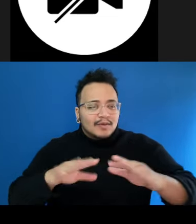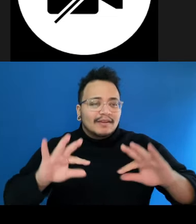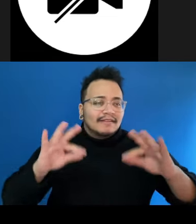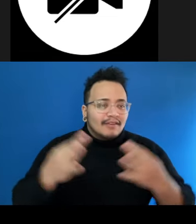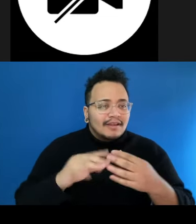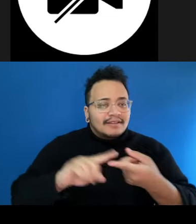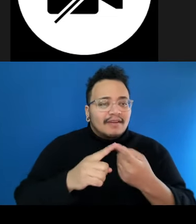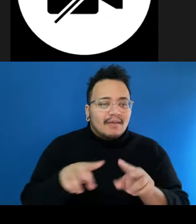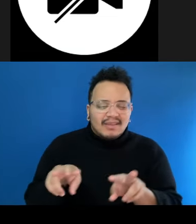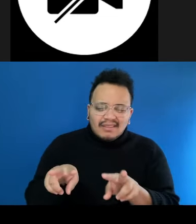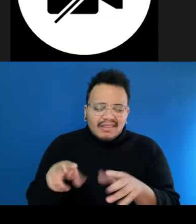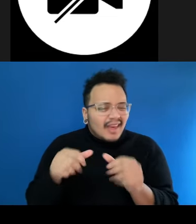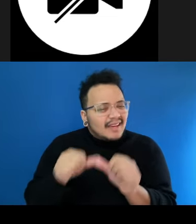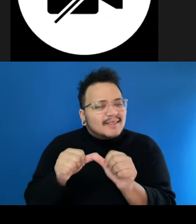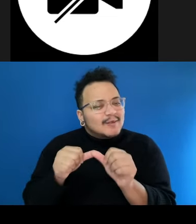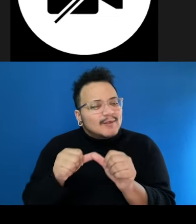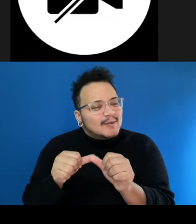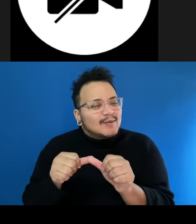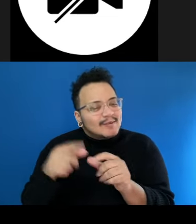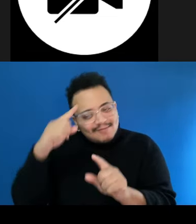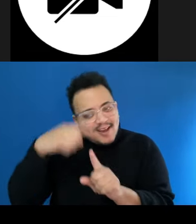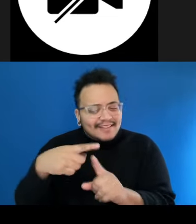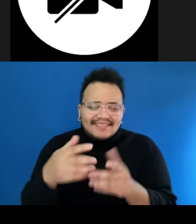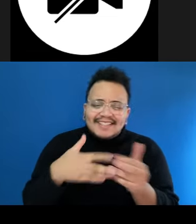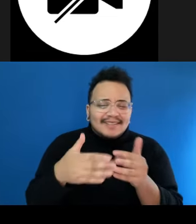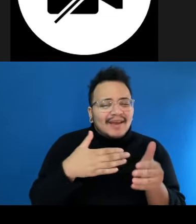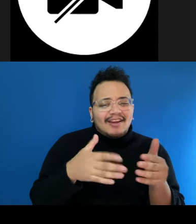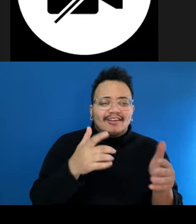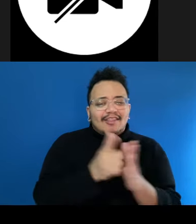"Despite all the anti-trans legislation being passed,